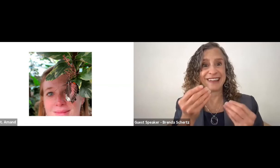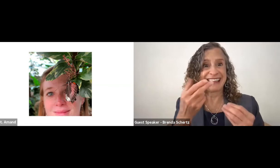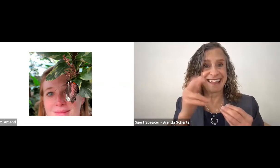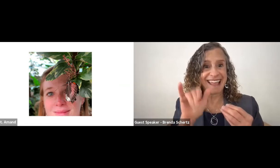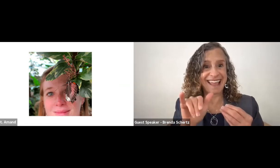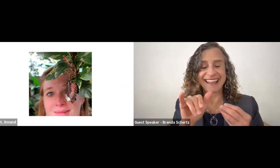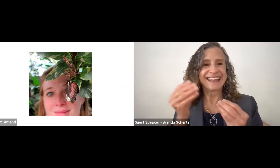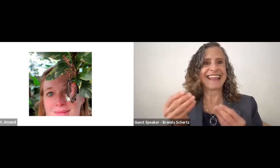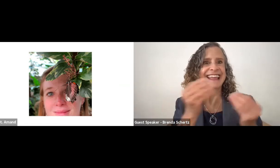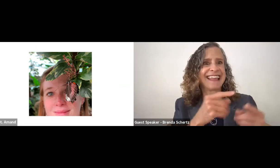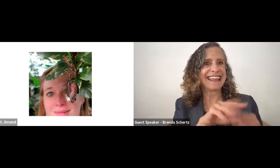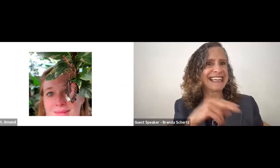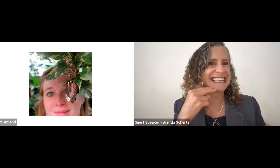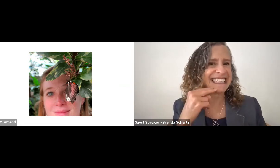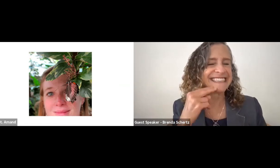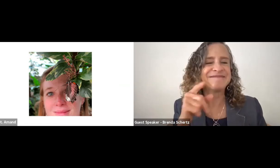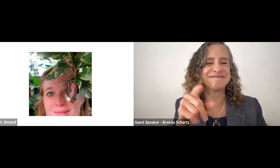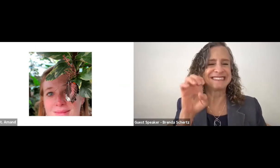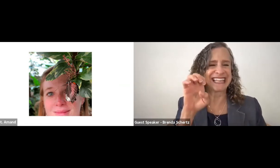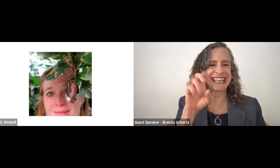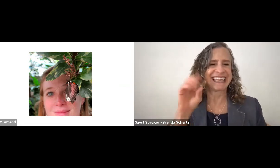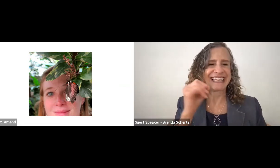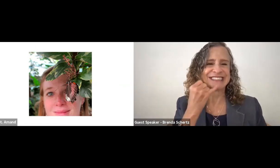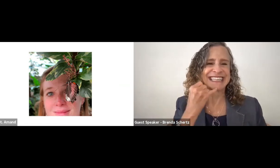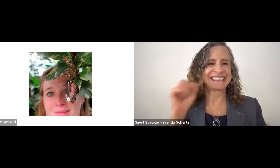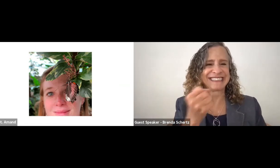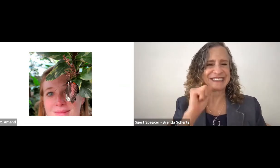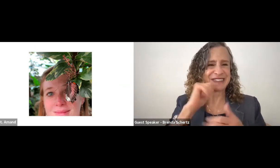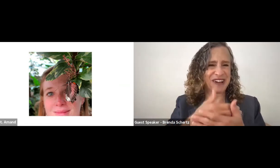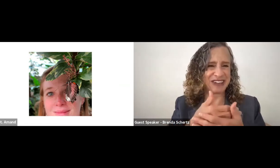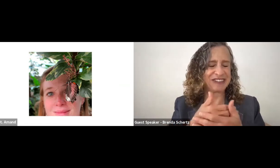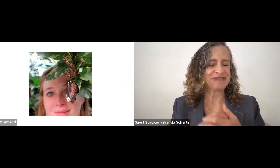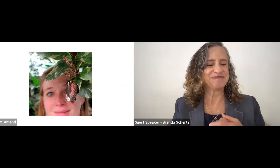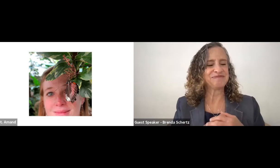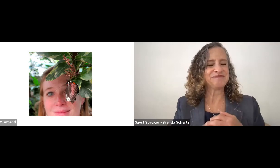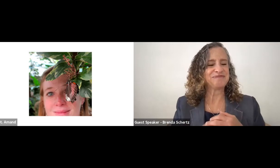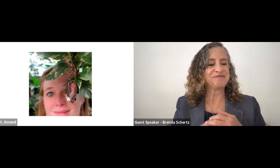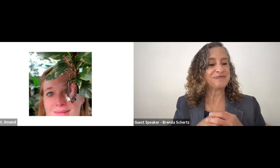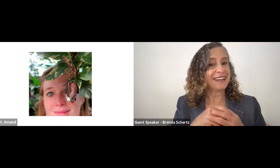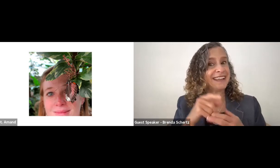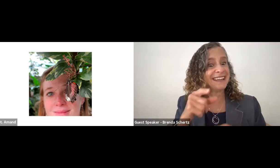And that's--his grandmother passed the artwork onto Guy,